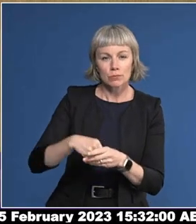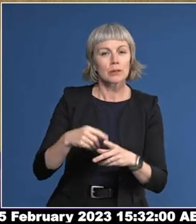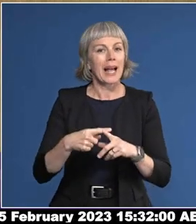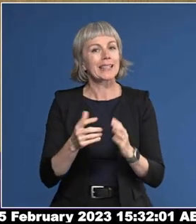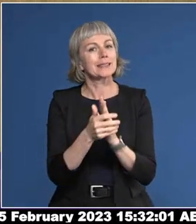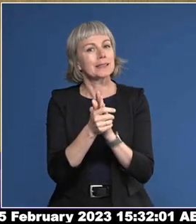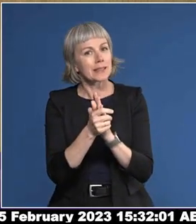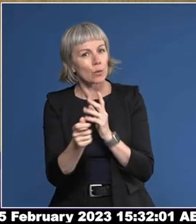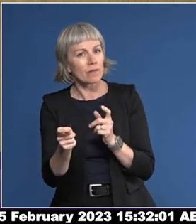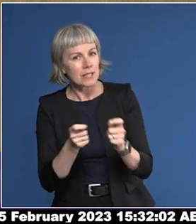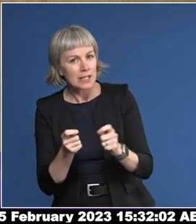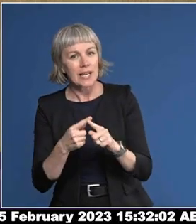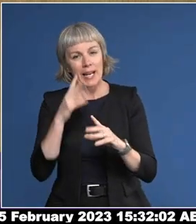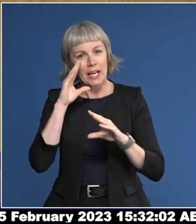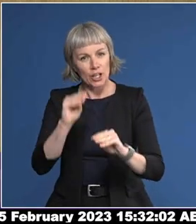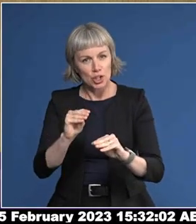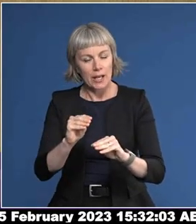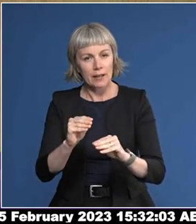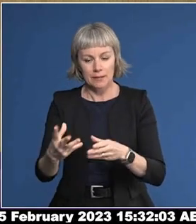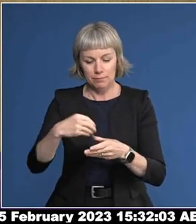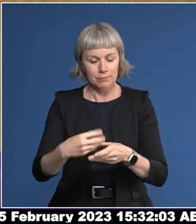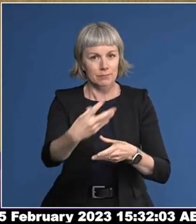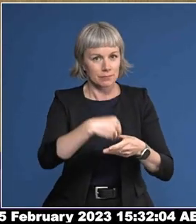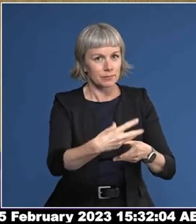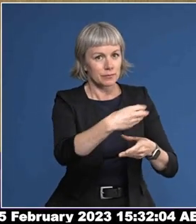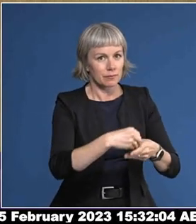Has NDS undertaken any evaluation of this product?